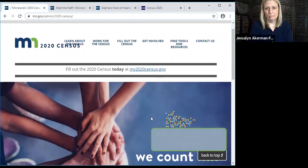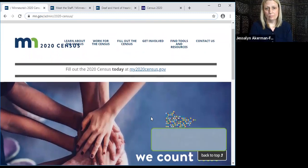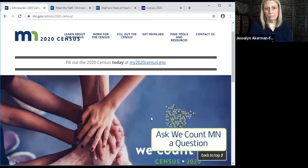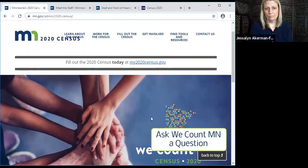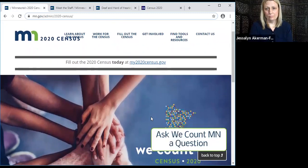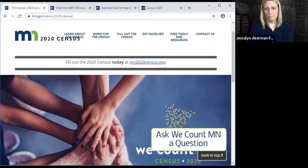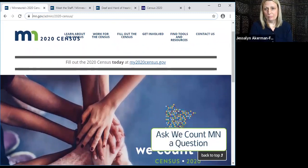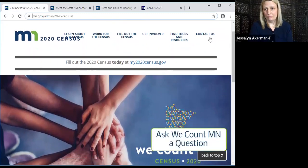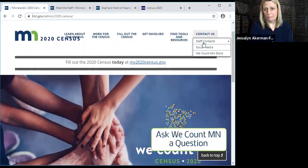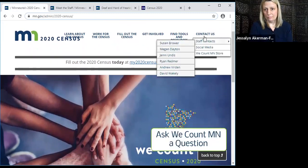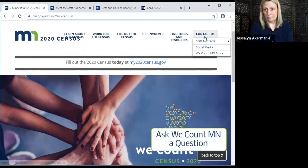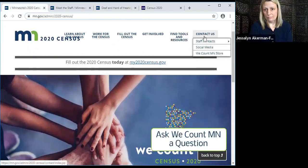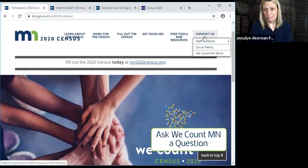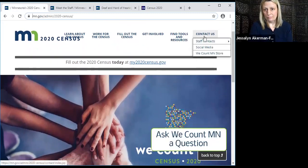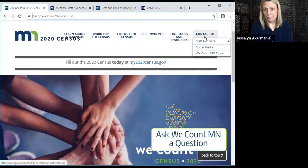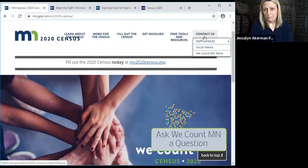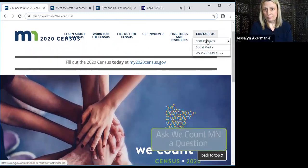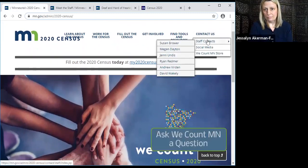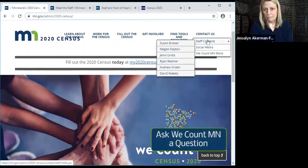the census itself, here's